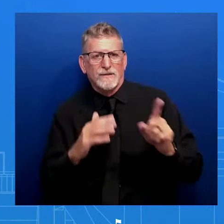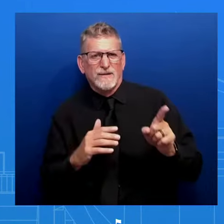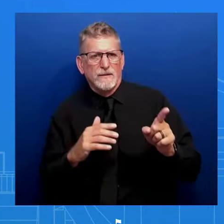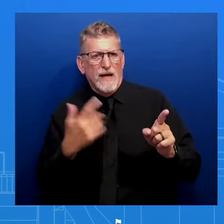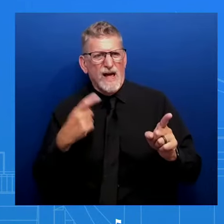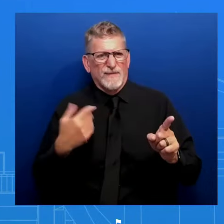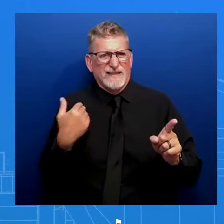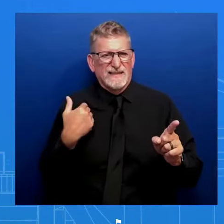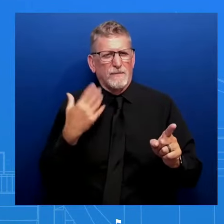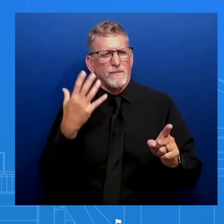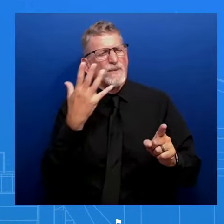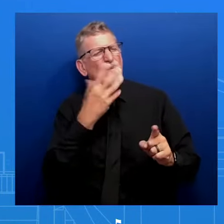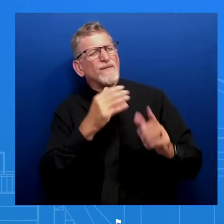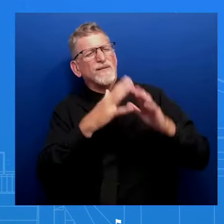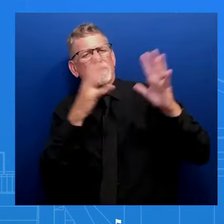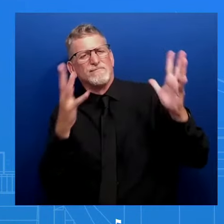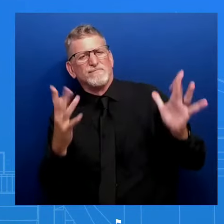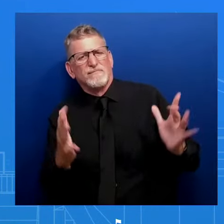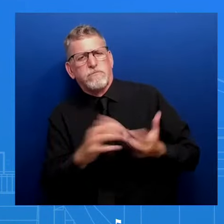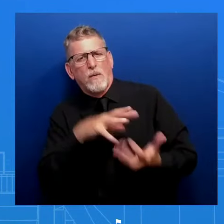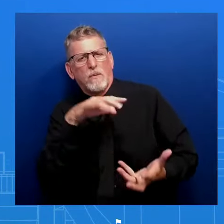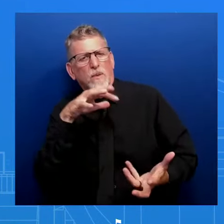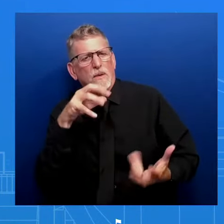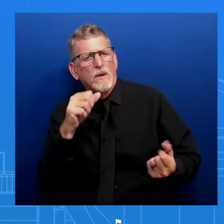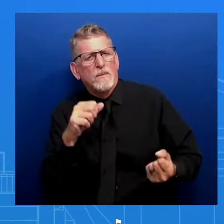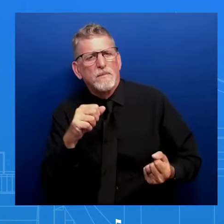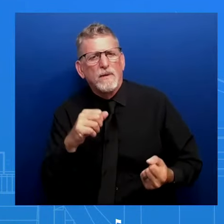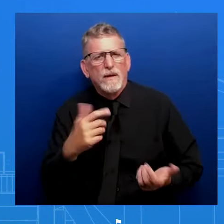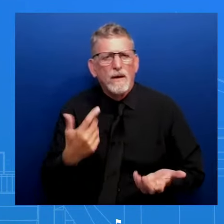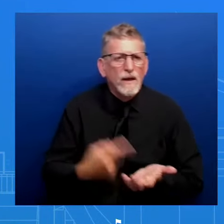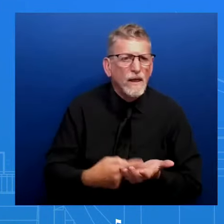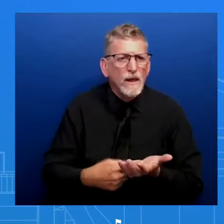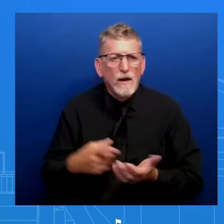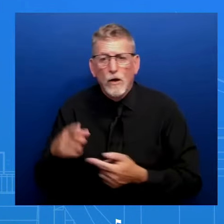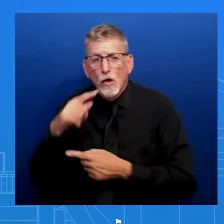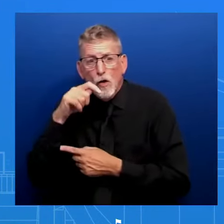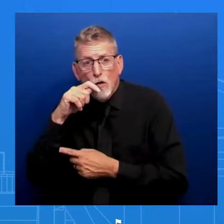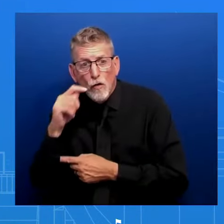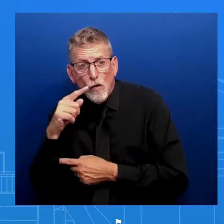or falling Ukraine debris. But have -- have you seen those images? Mr. Kirby: I have not. The Press: Okay. And then, finally,